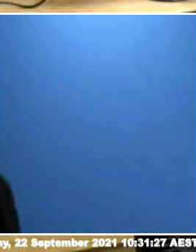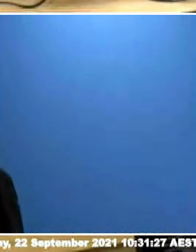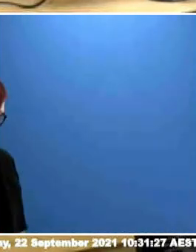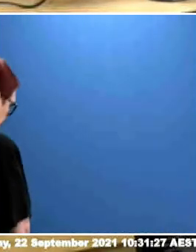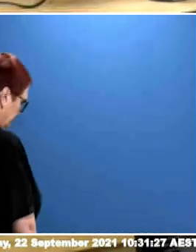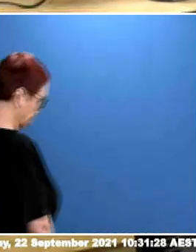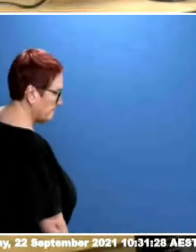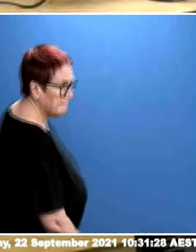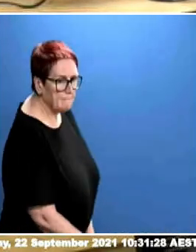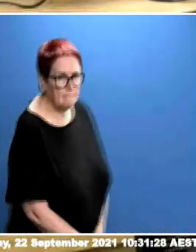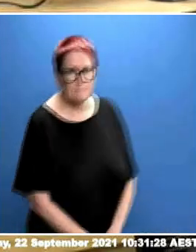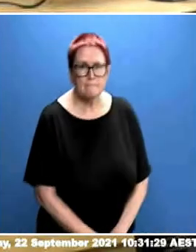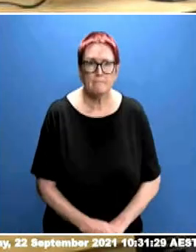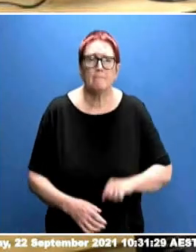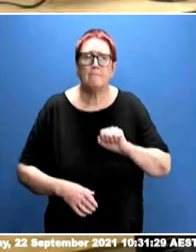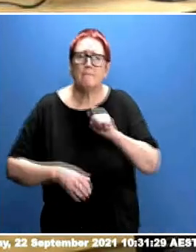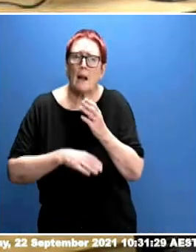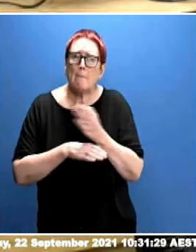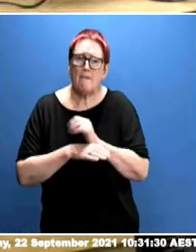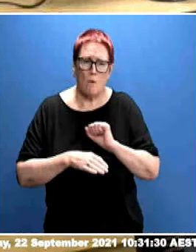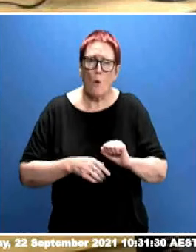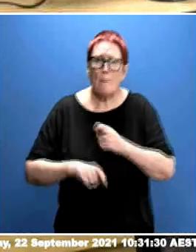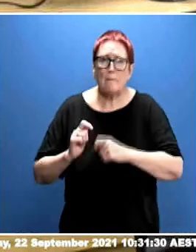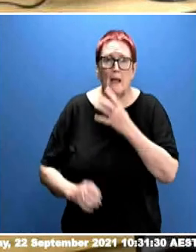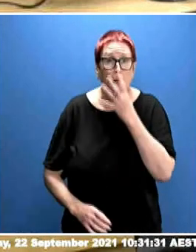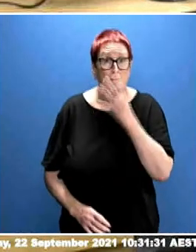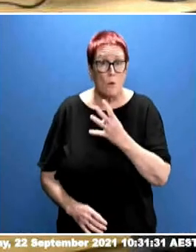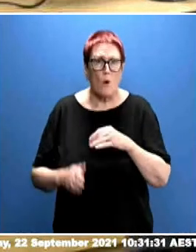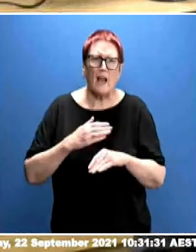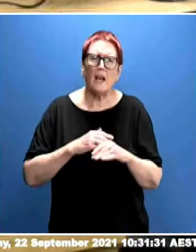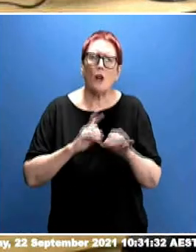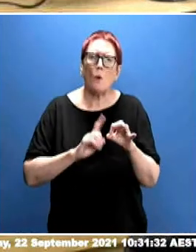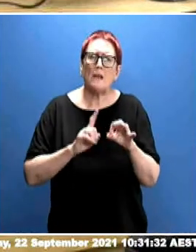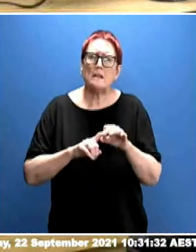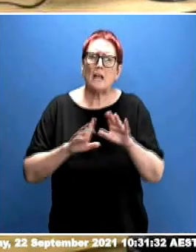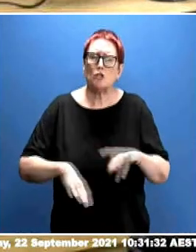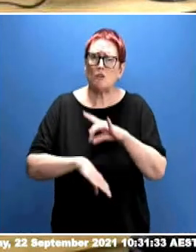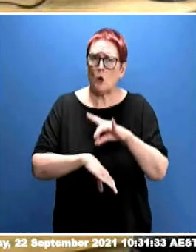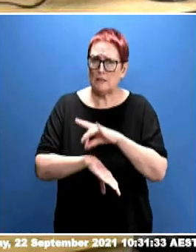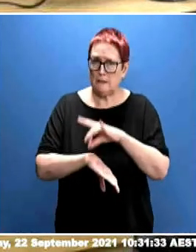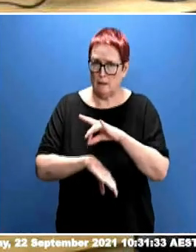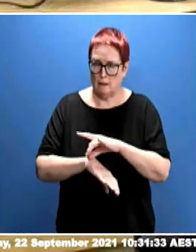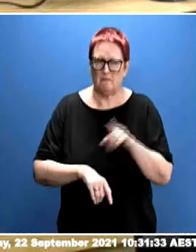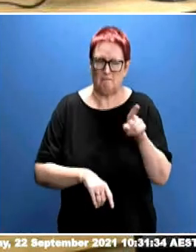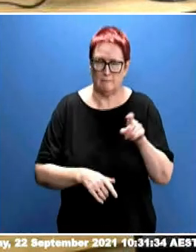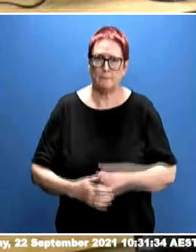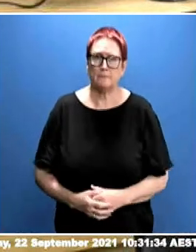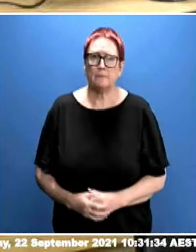Queensland Children's Hospital --- I think this is a part of the child